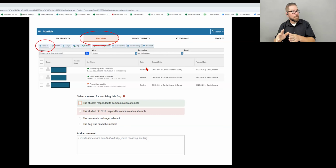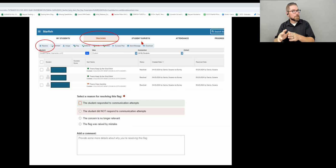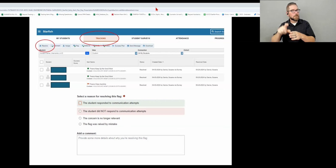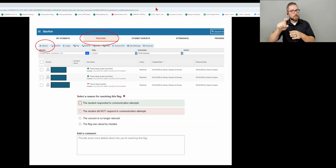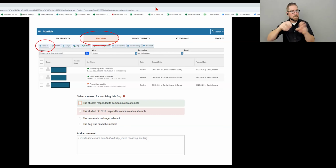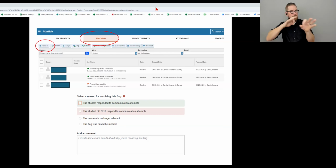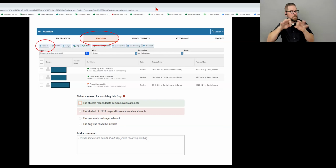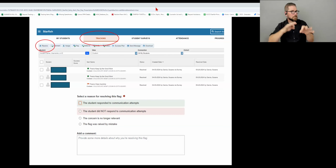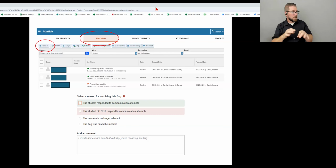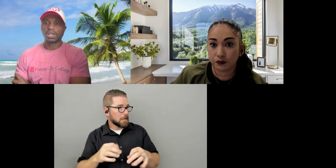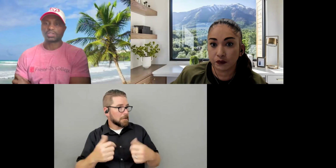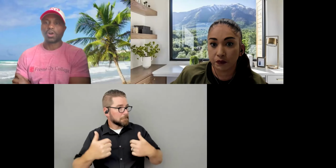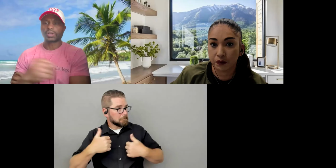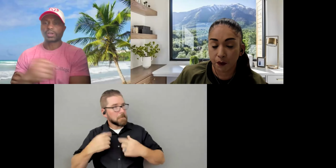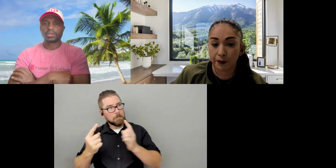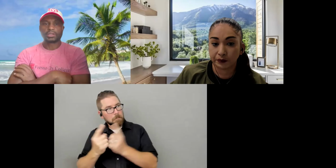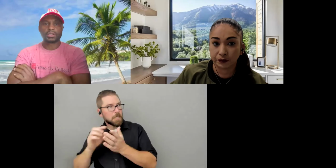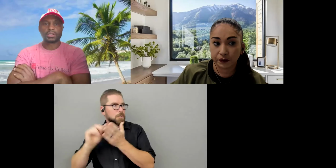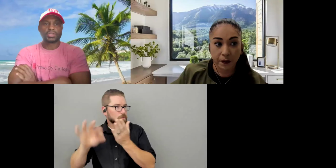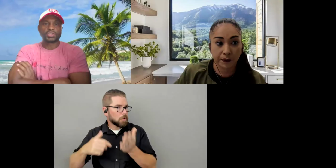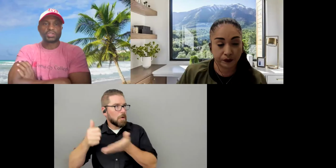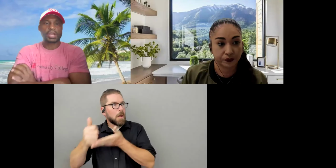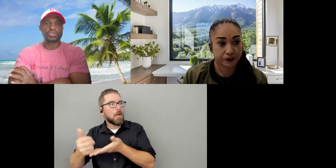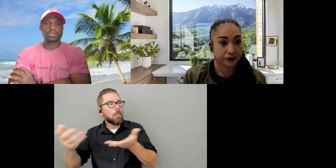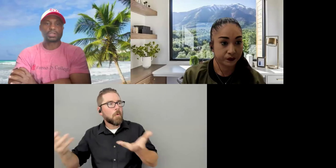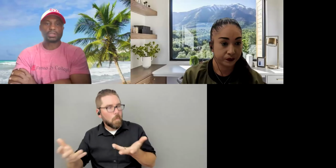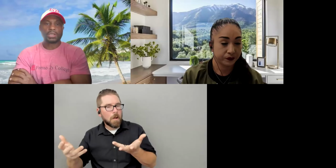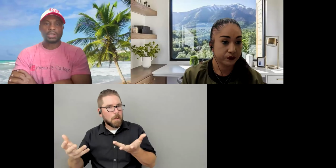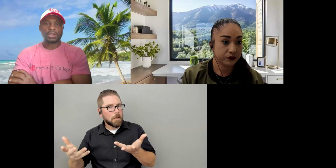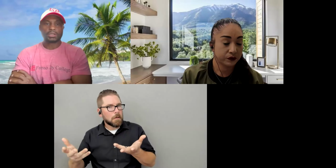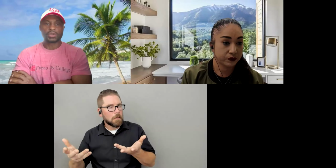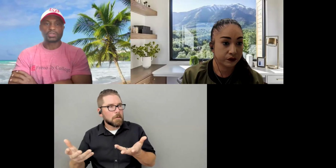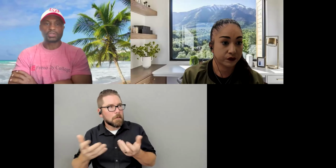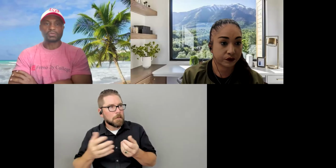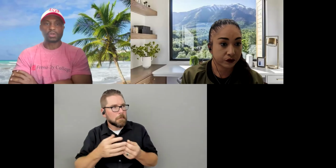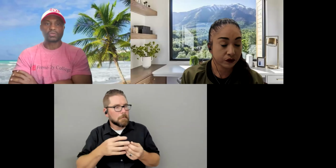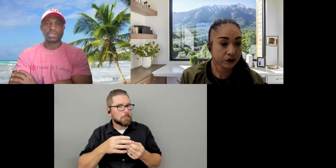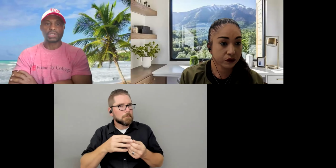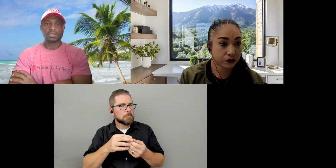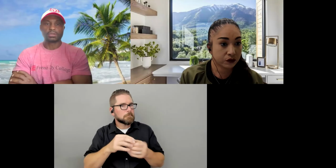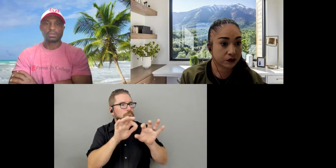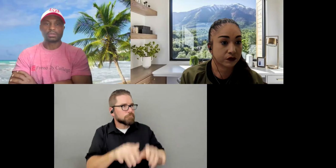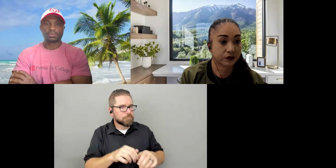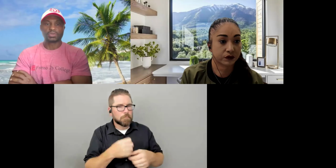Yes. And I saw that. Yeah. Online is hard. It's challenging. You know, we got students from all over the state,